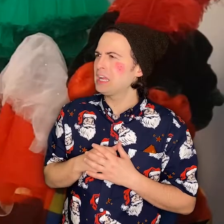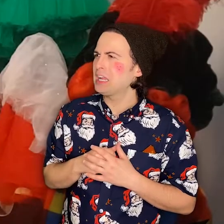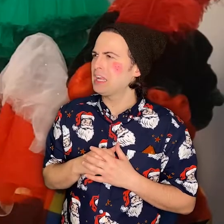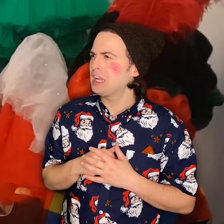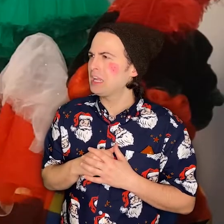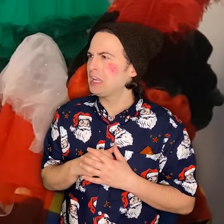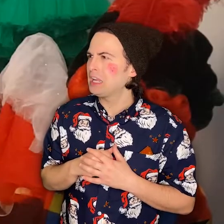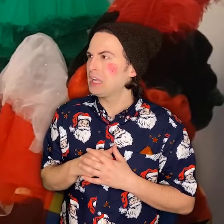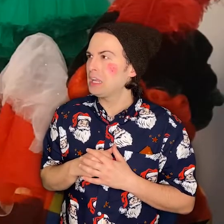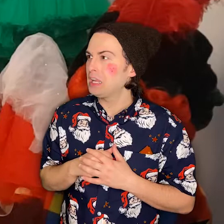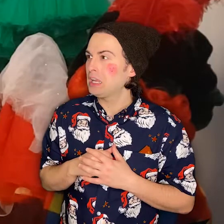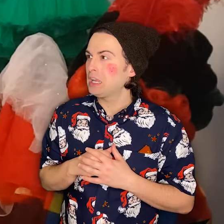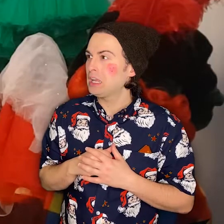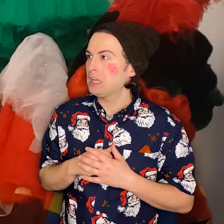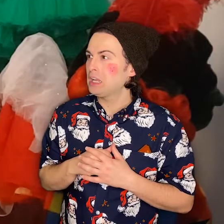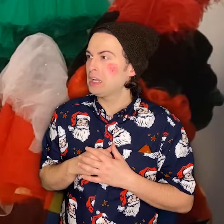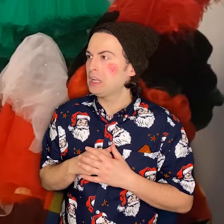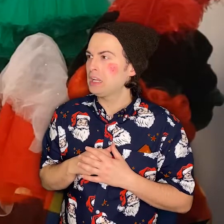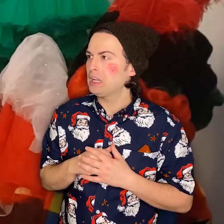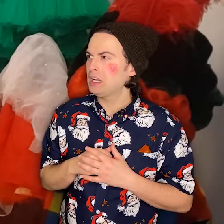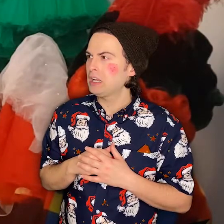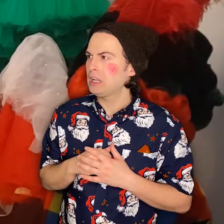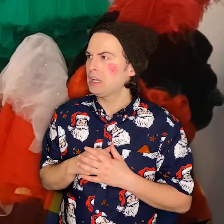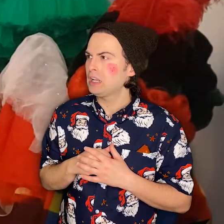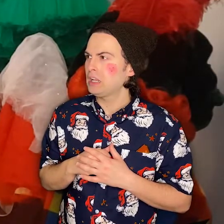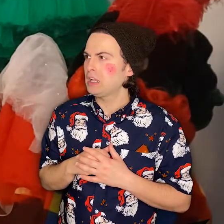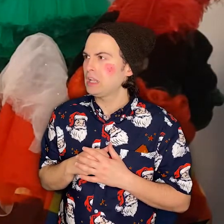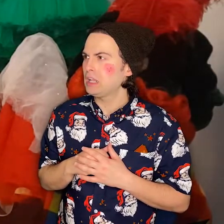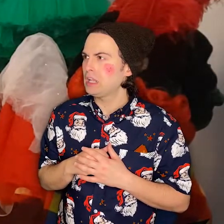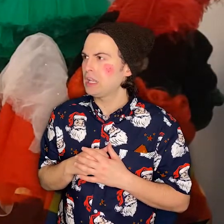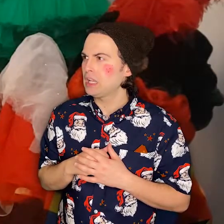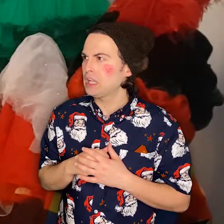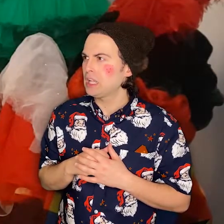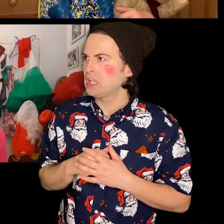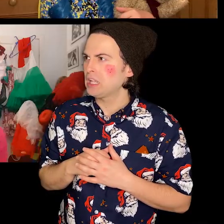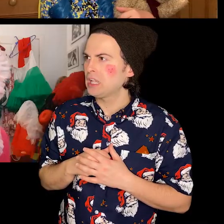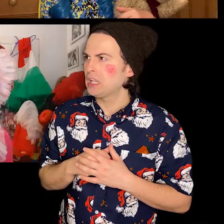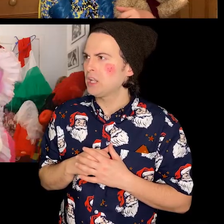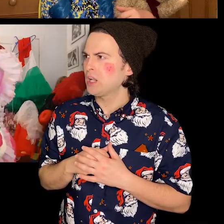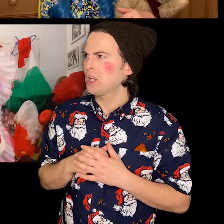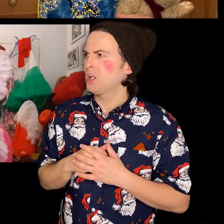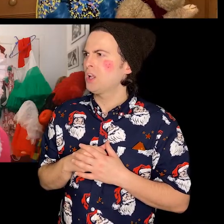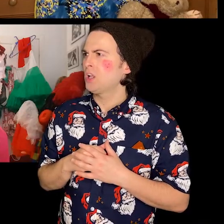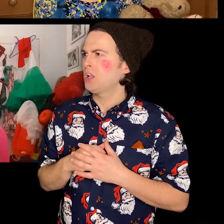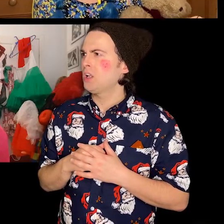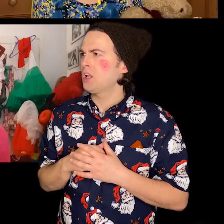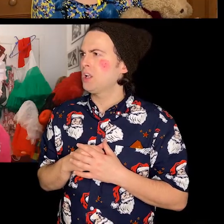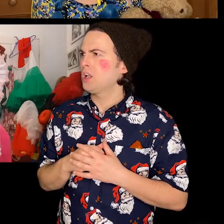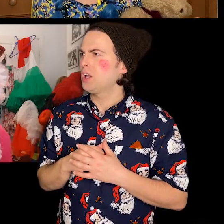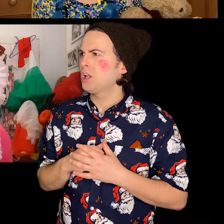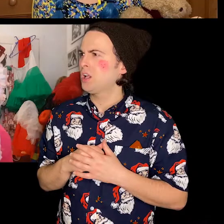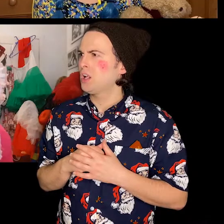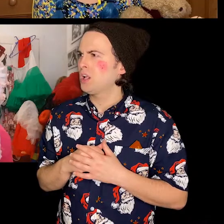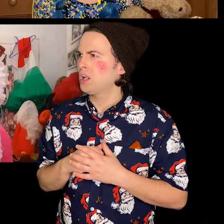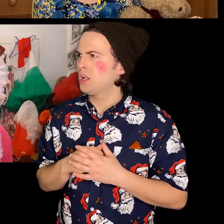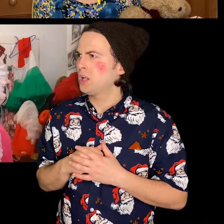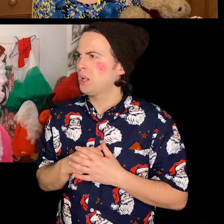through and I’m sure there are partridges in they trees and if you look closely enough